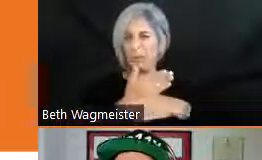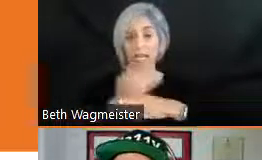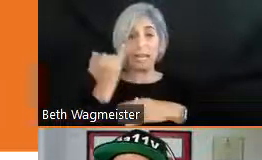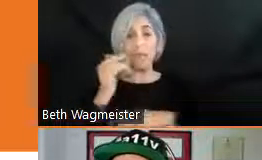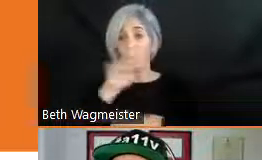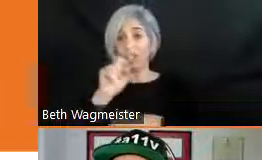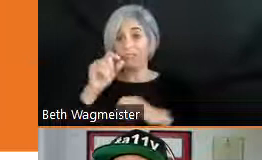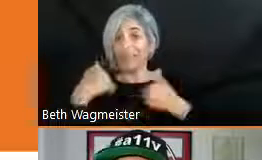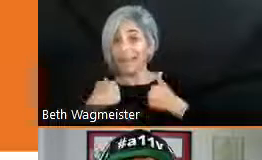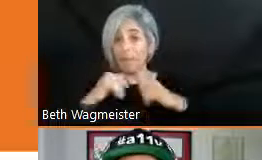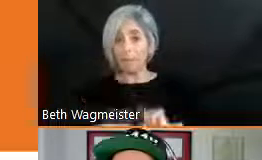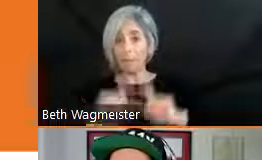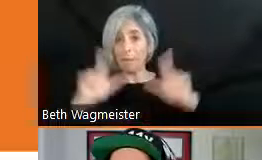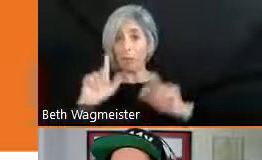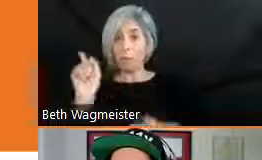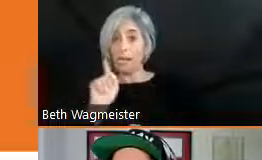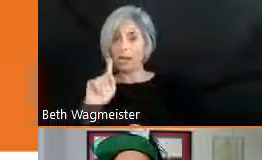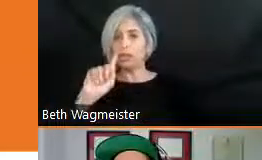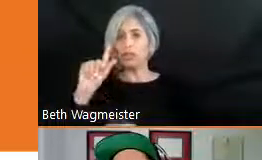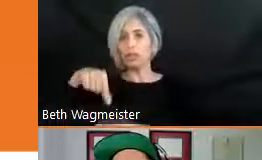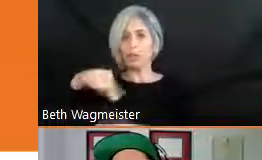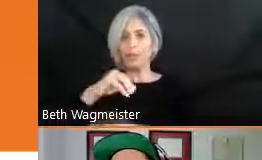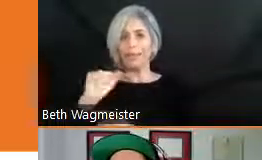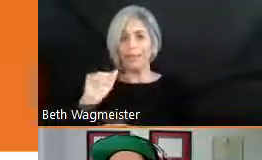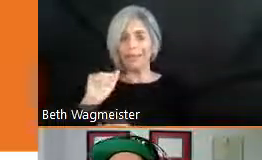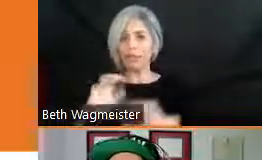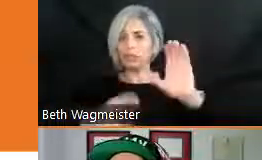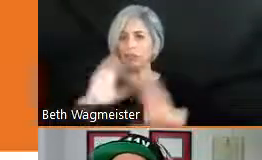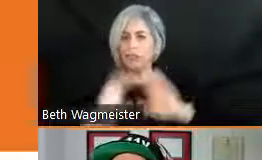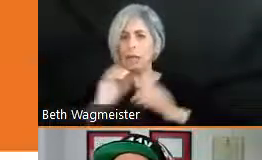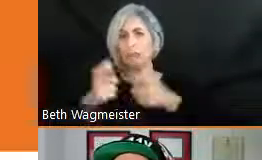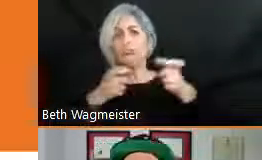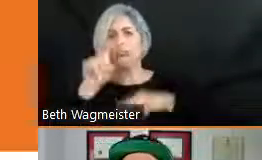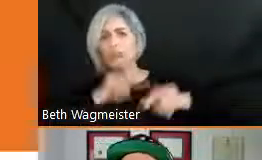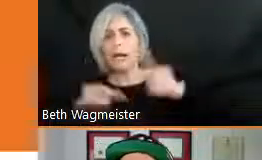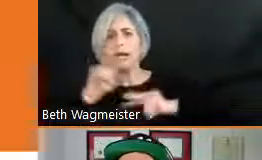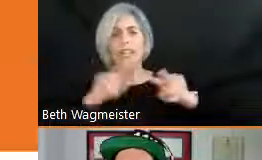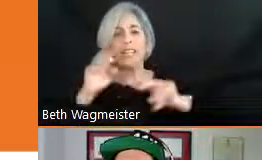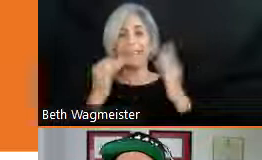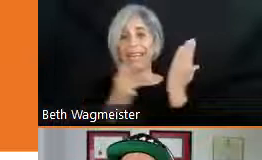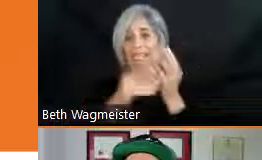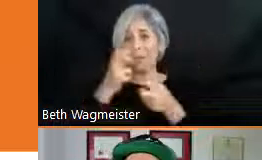in the Q&A. The chat will be monitored for general dialogue and technical issues. Today's